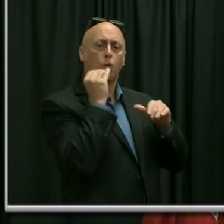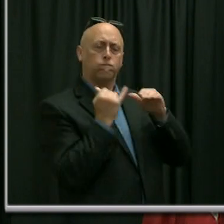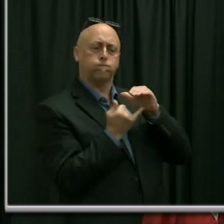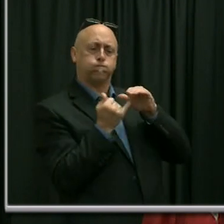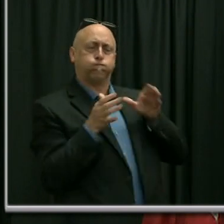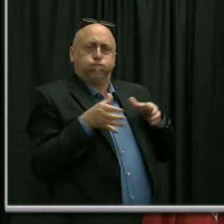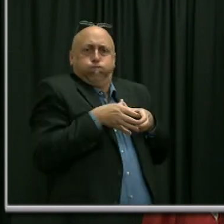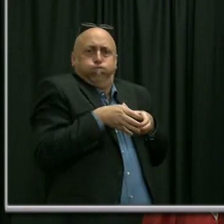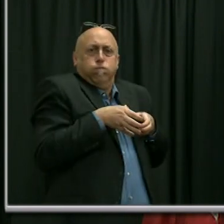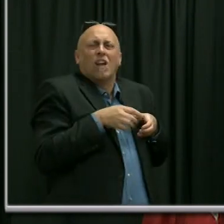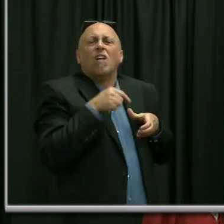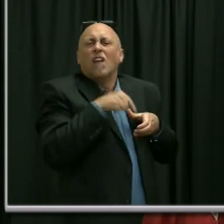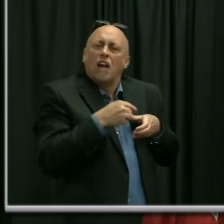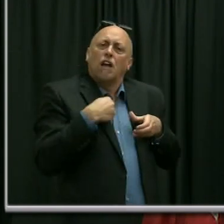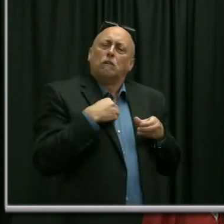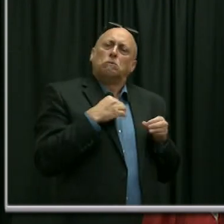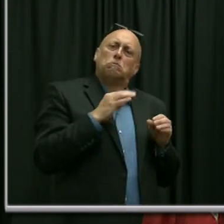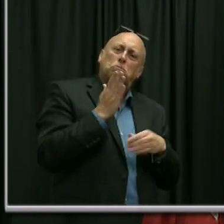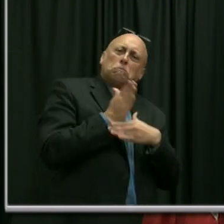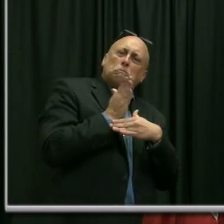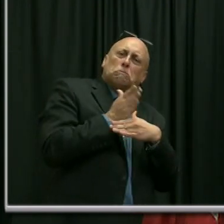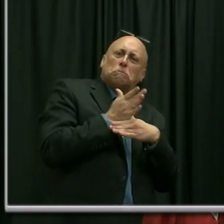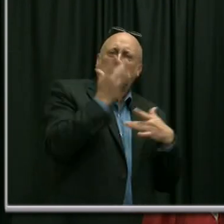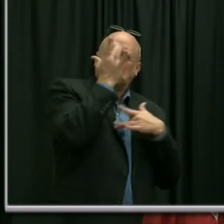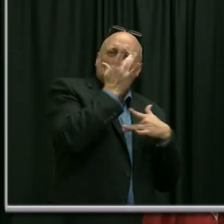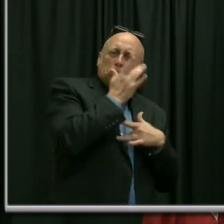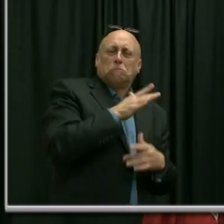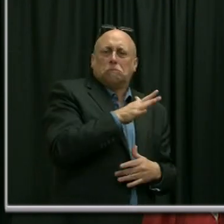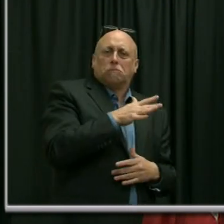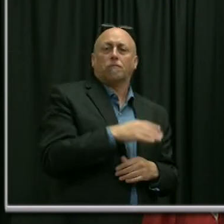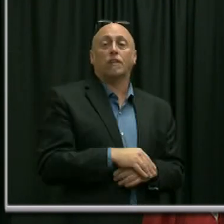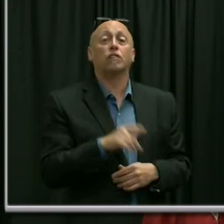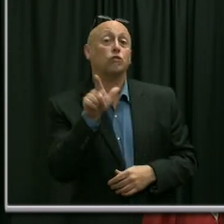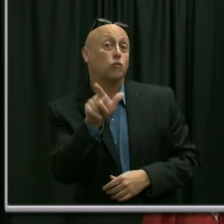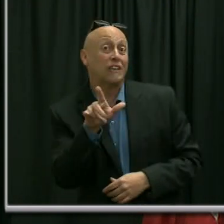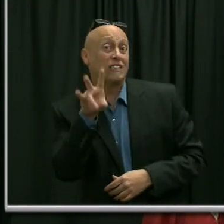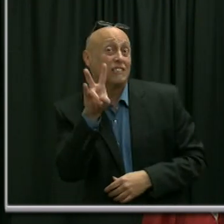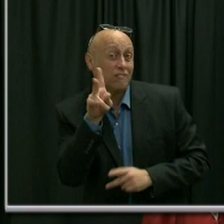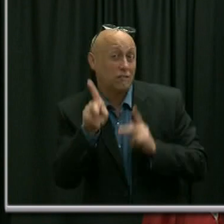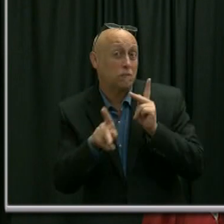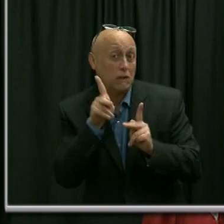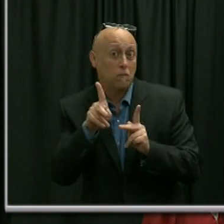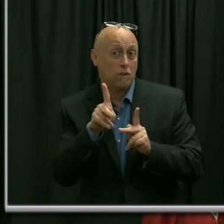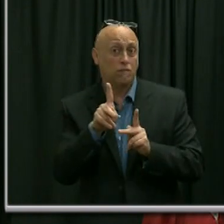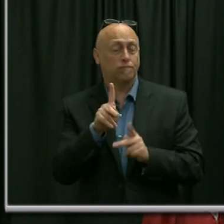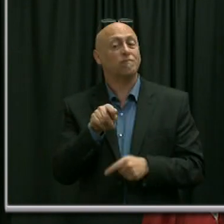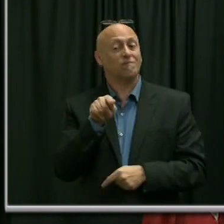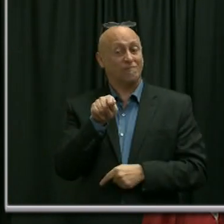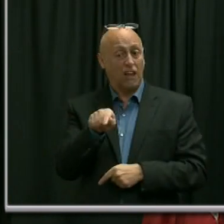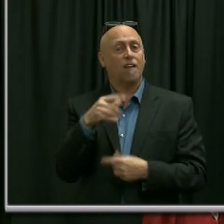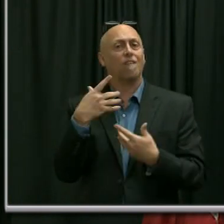ONE HUNDRED FORTY NINE CASES ARE SELF ISOLATING AT HOME AND HAVE MILD AND MANAGEABLE